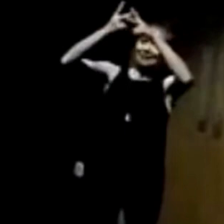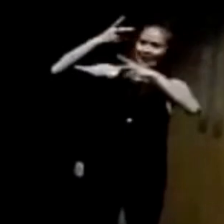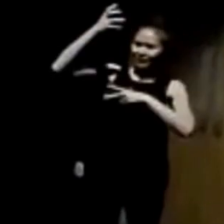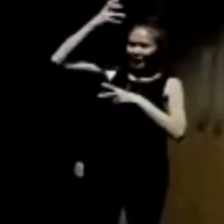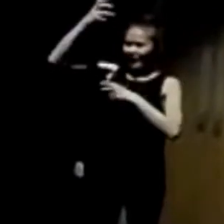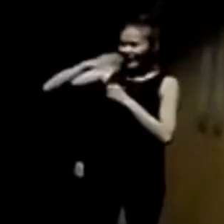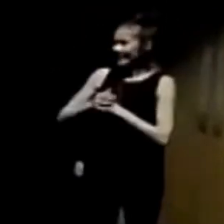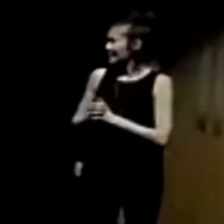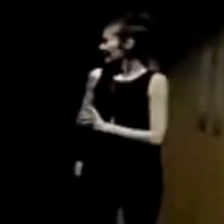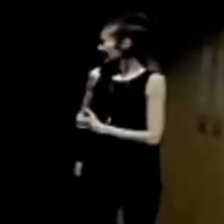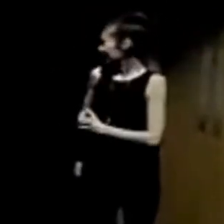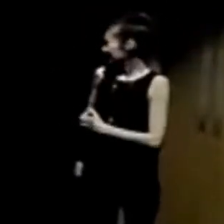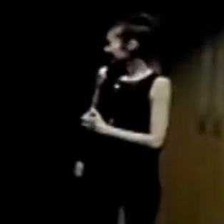LAUGHTER